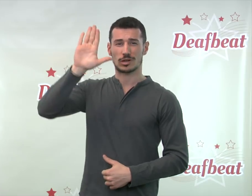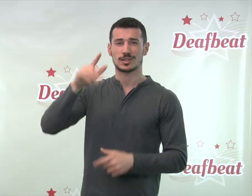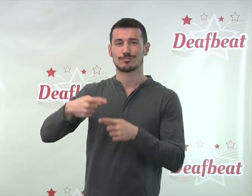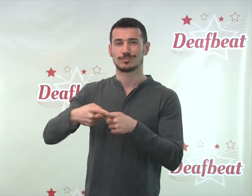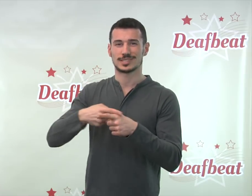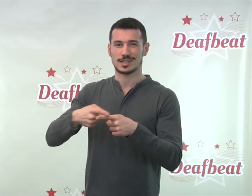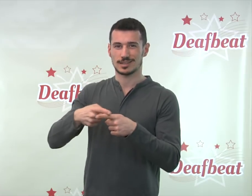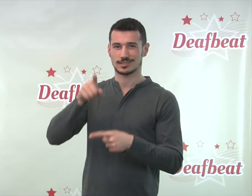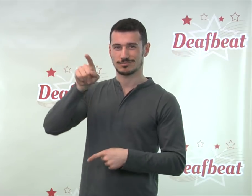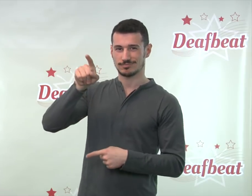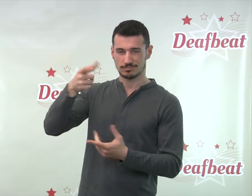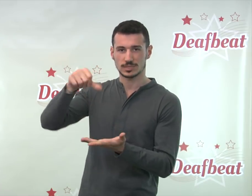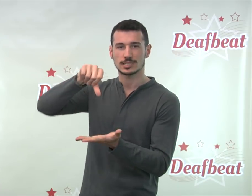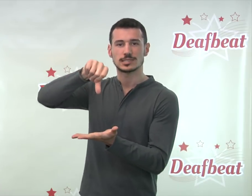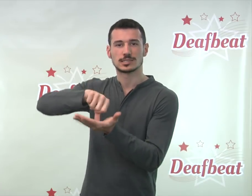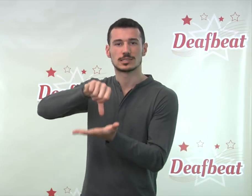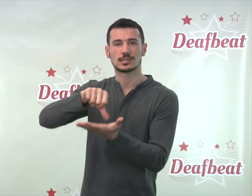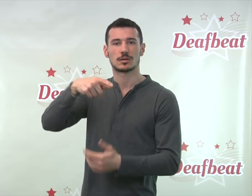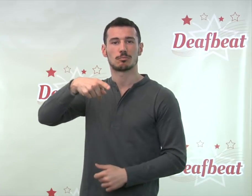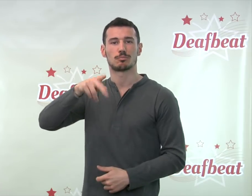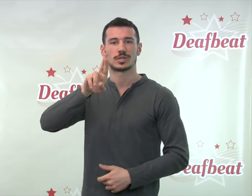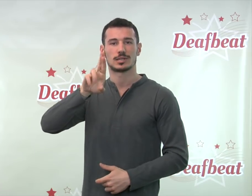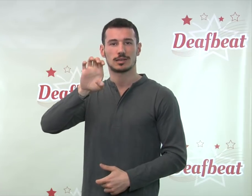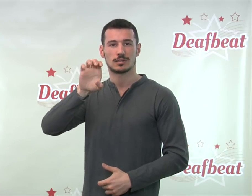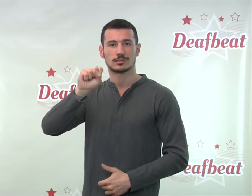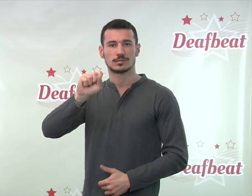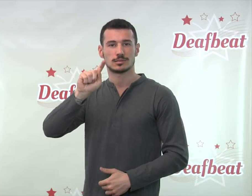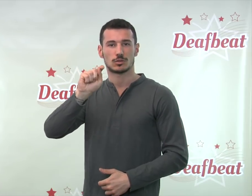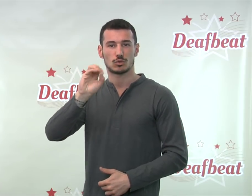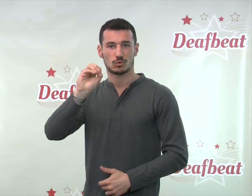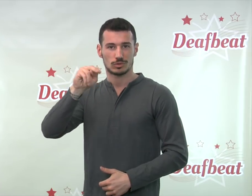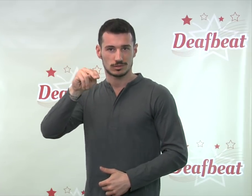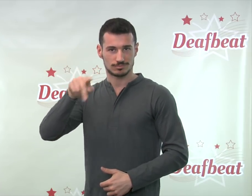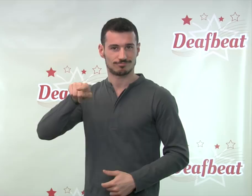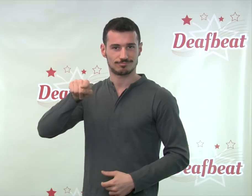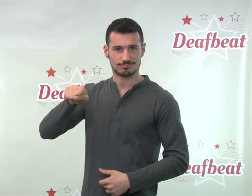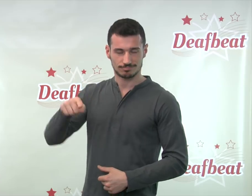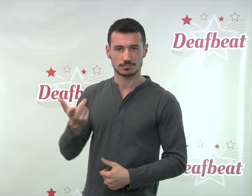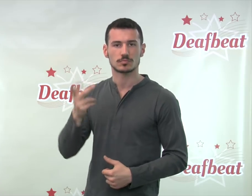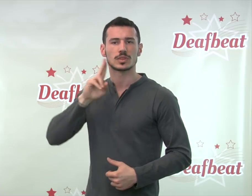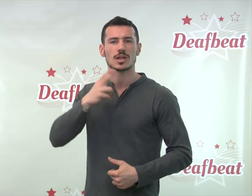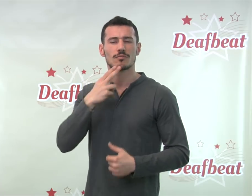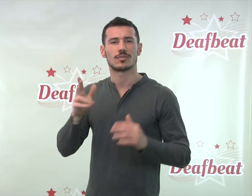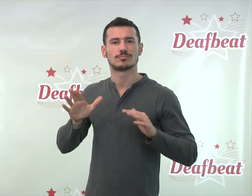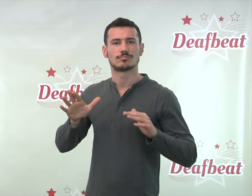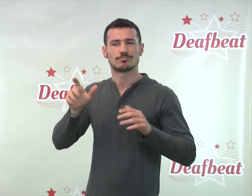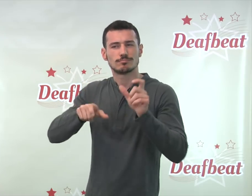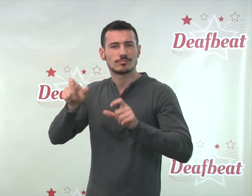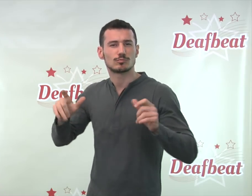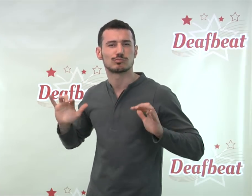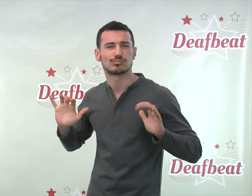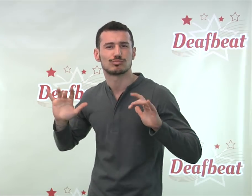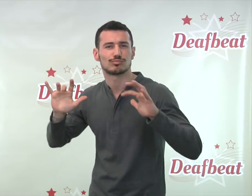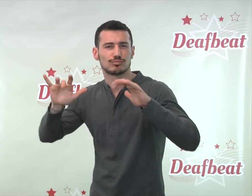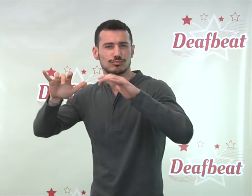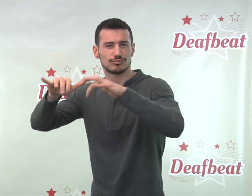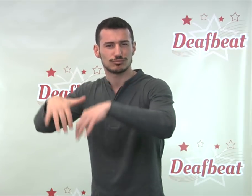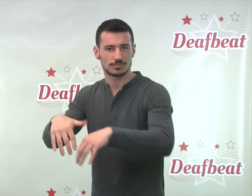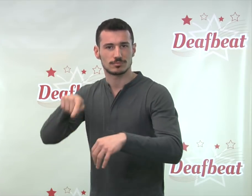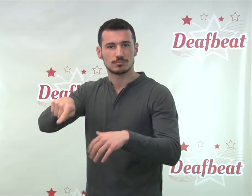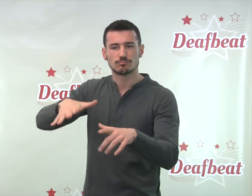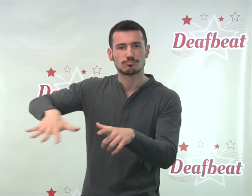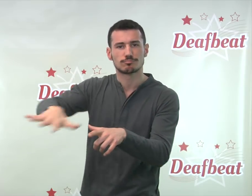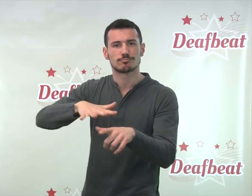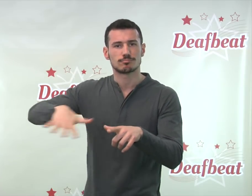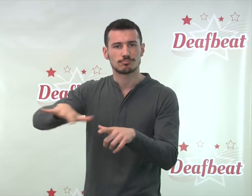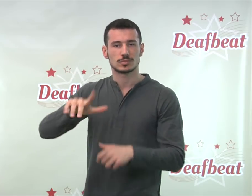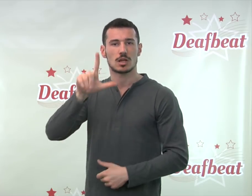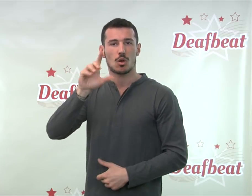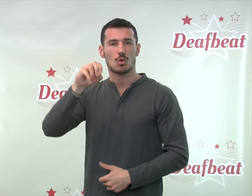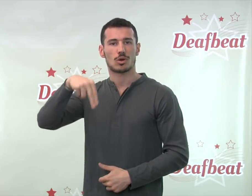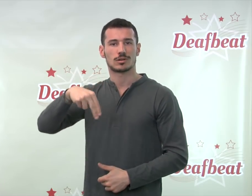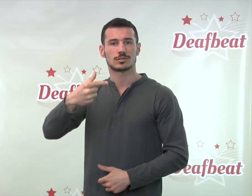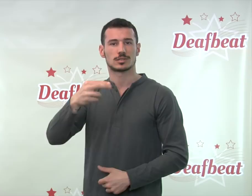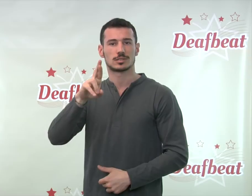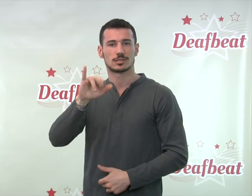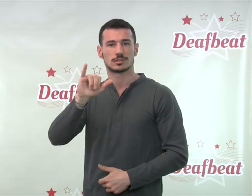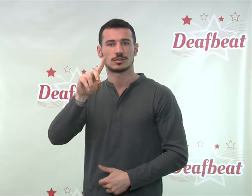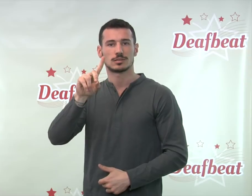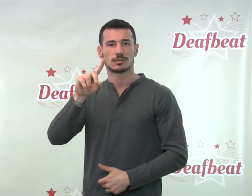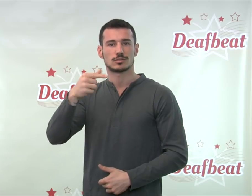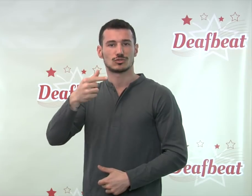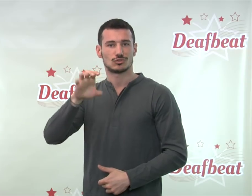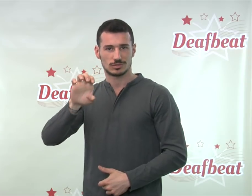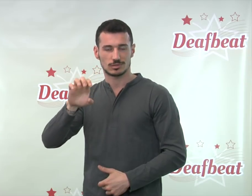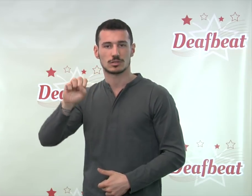At Britain’s largest deaf camping event, a deaf festival called Sign Circle will be hosted this summer